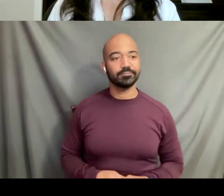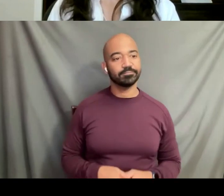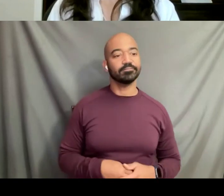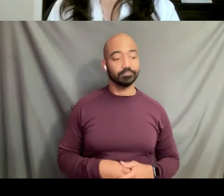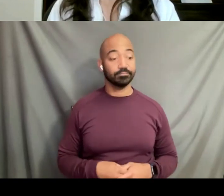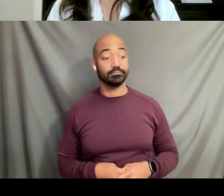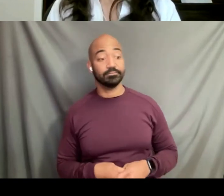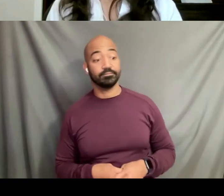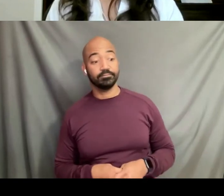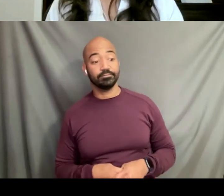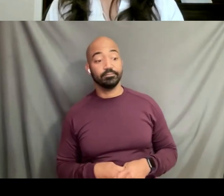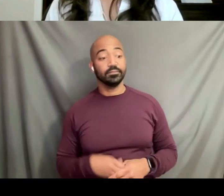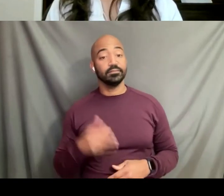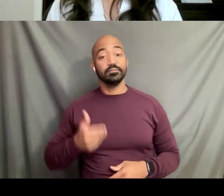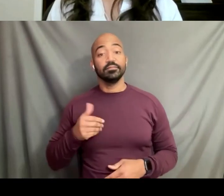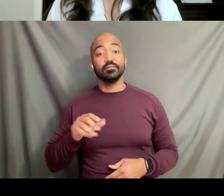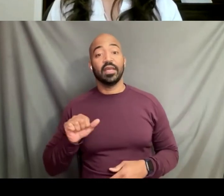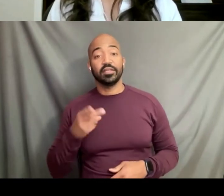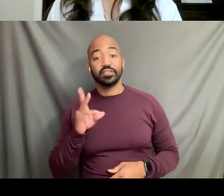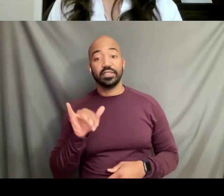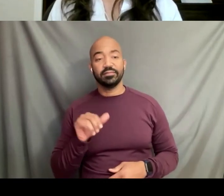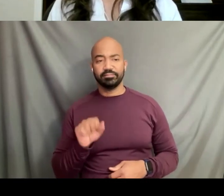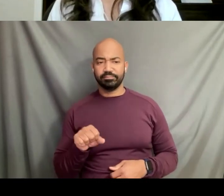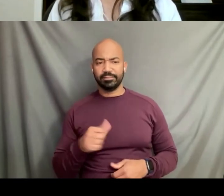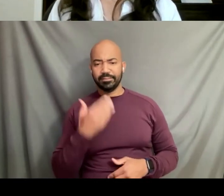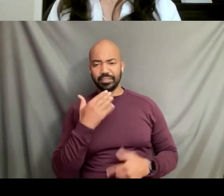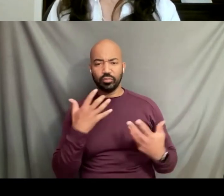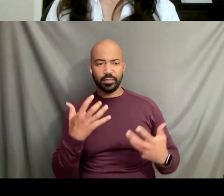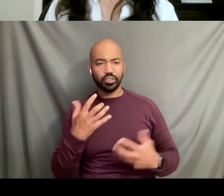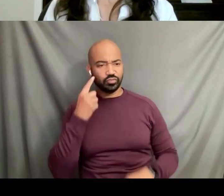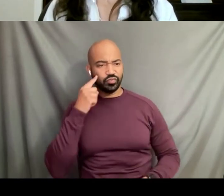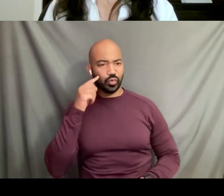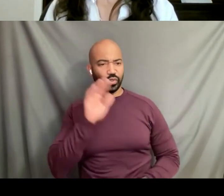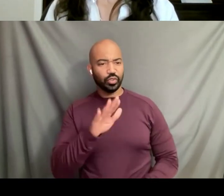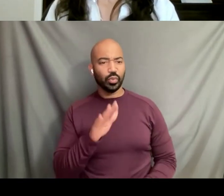Ashley. I just really want to thank you so much again for your candidness as well